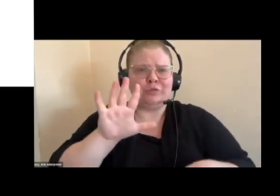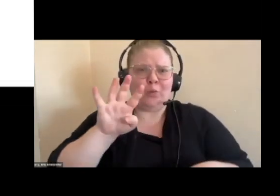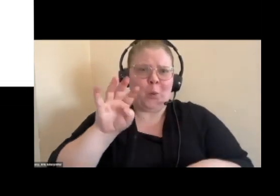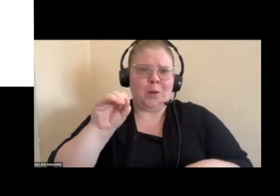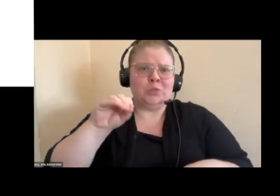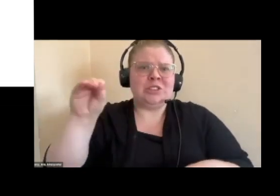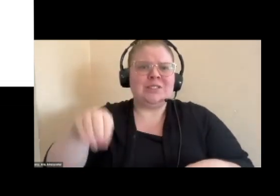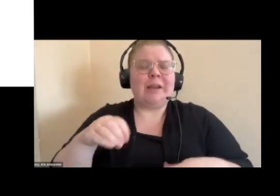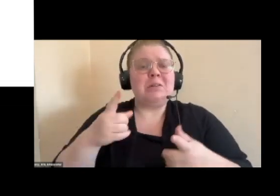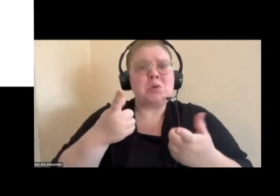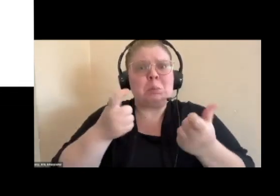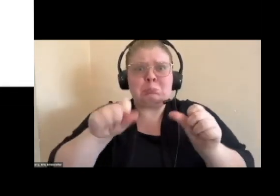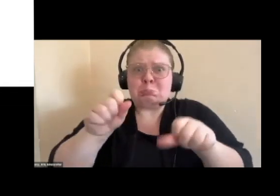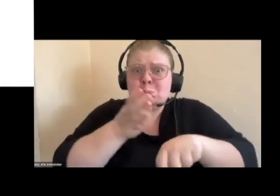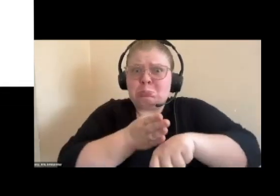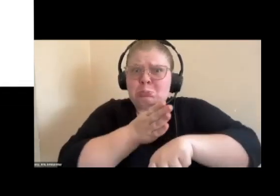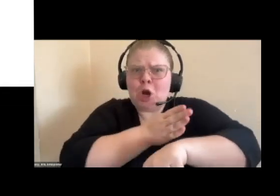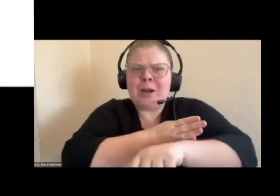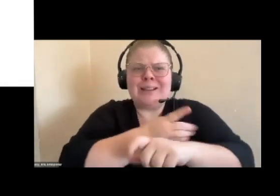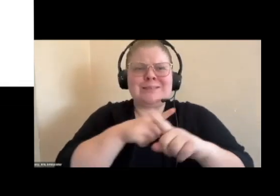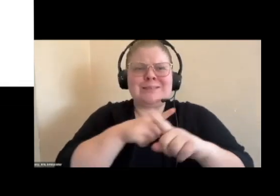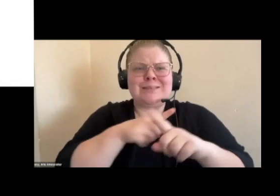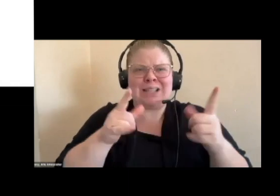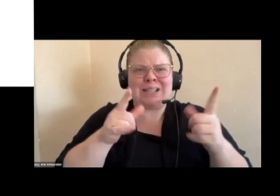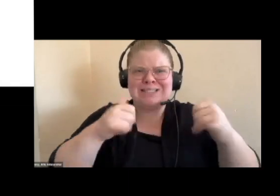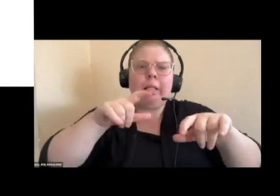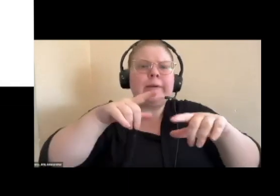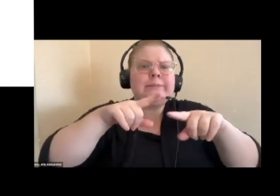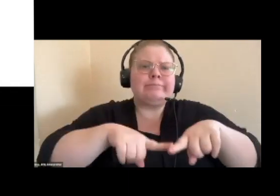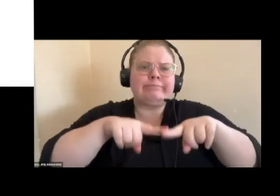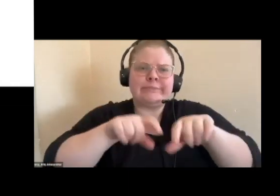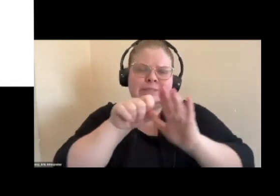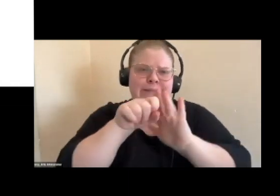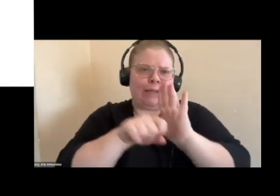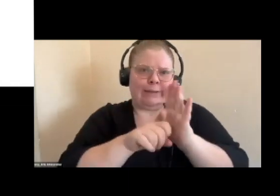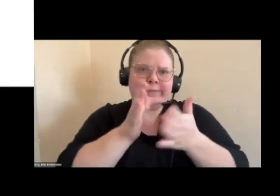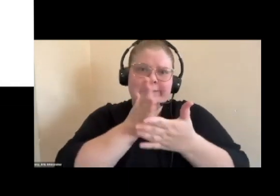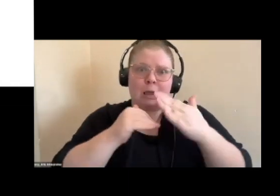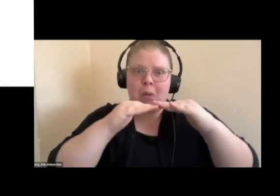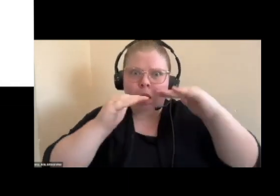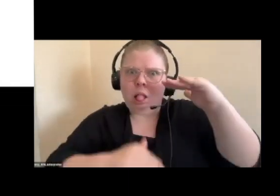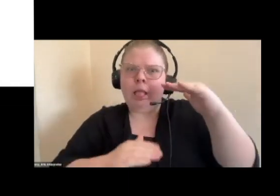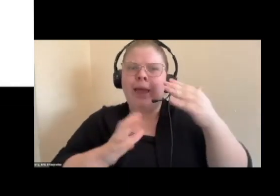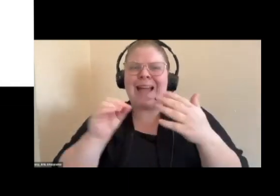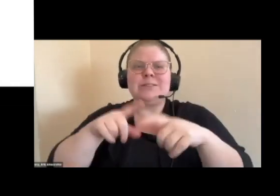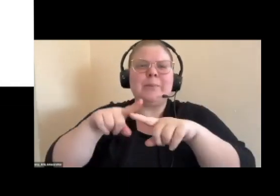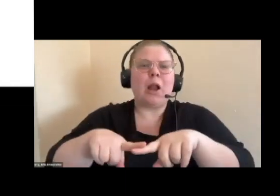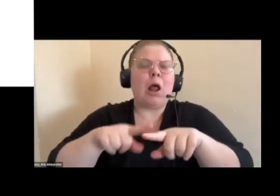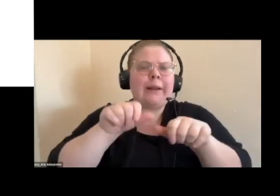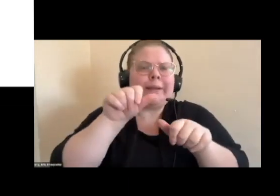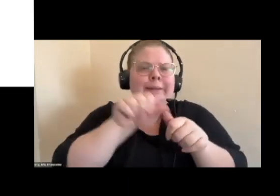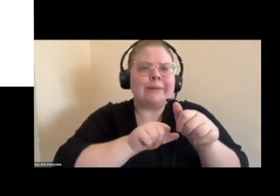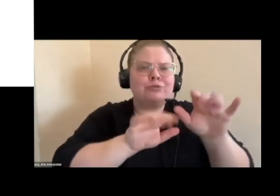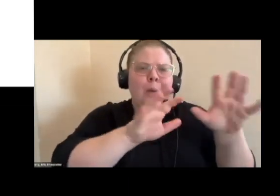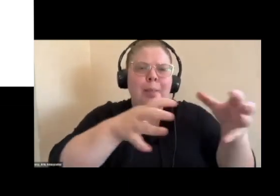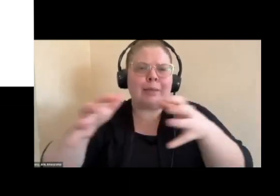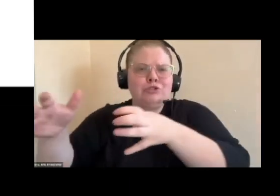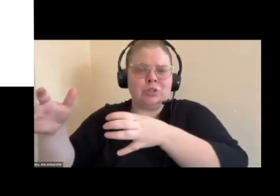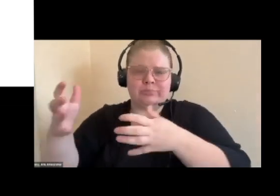still a lot of disparities by state and by population like Teresa is going to talk about.